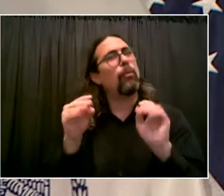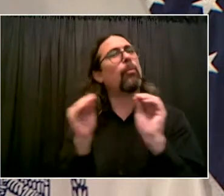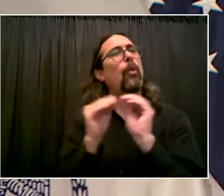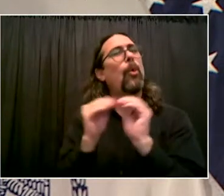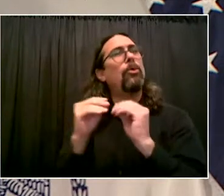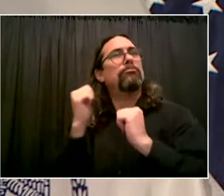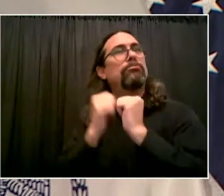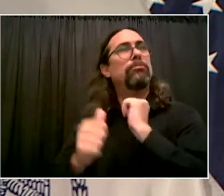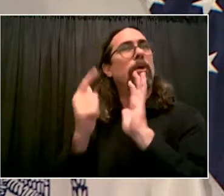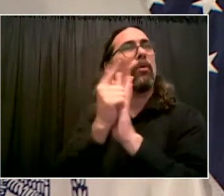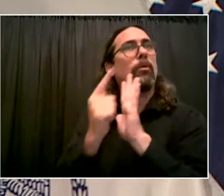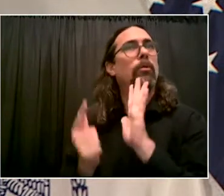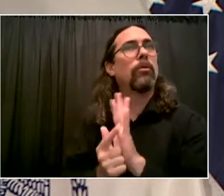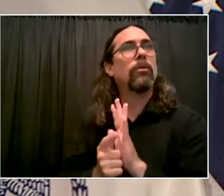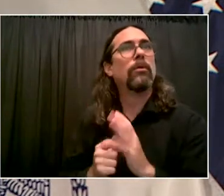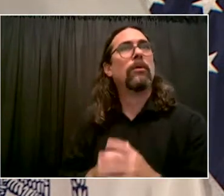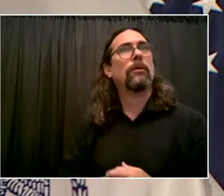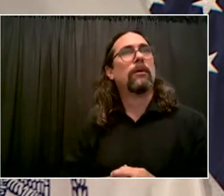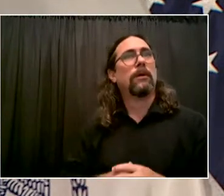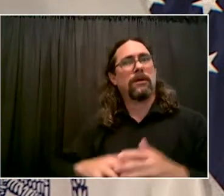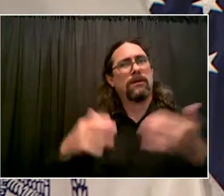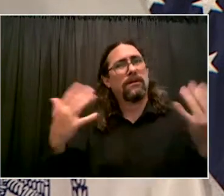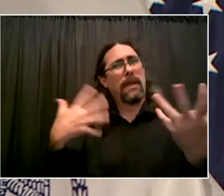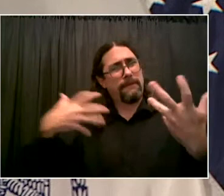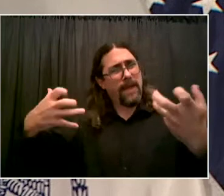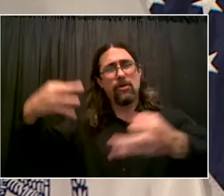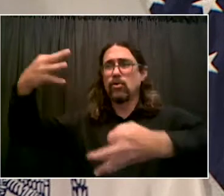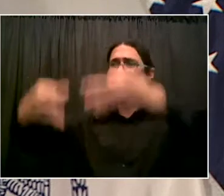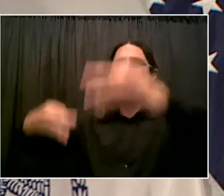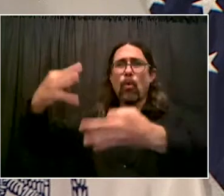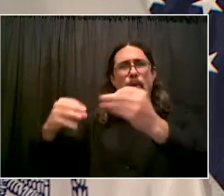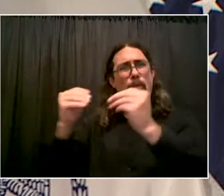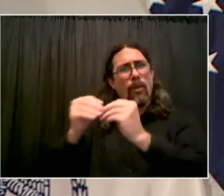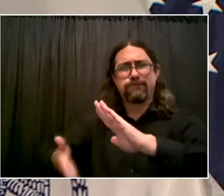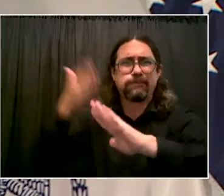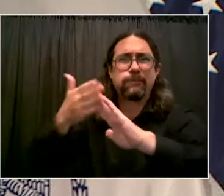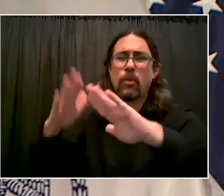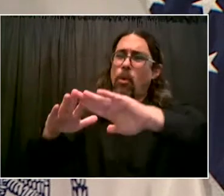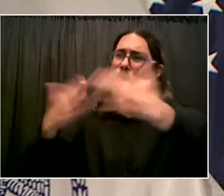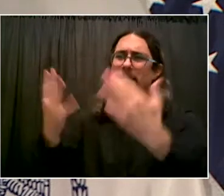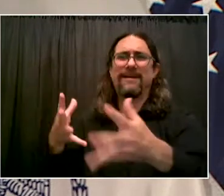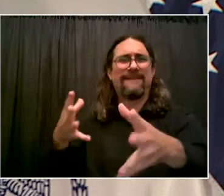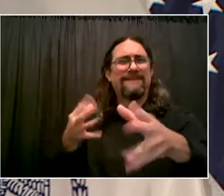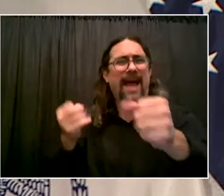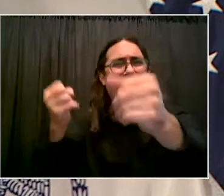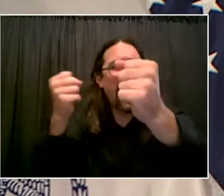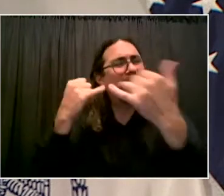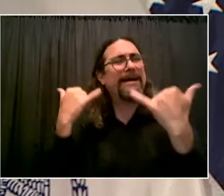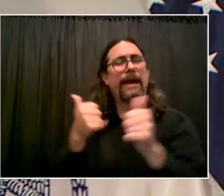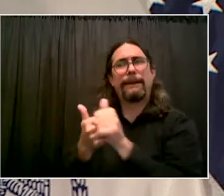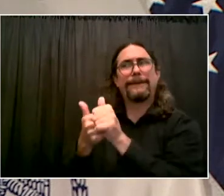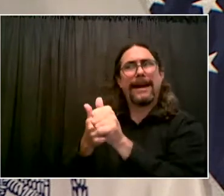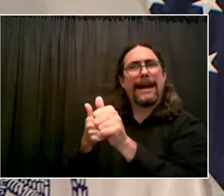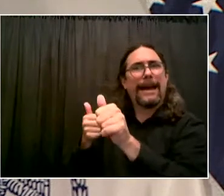YET. COMMISSIONE R SHEA THAT IF YANKEE STADIUM IS FULL WHY